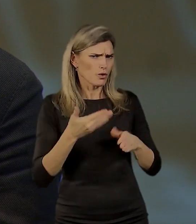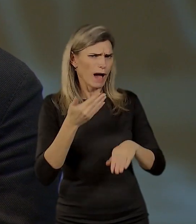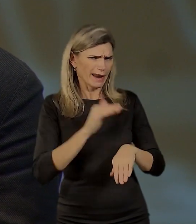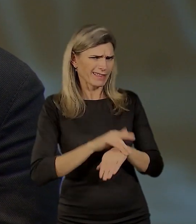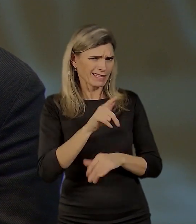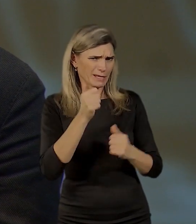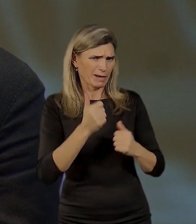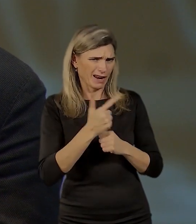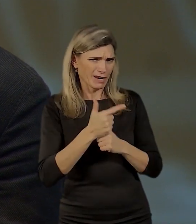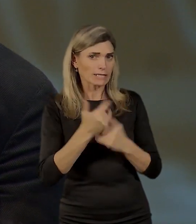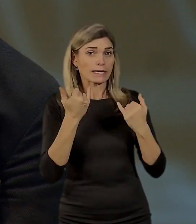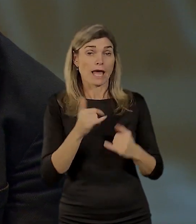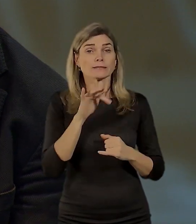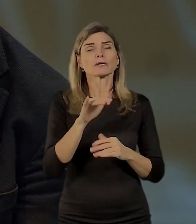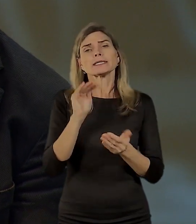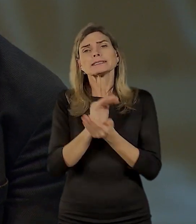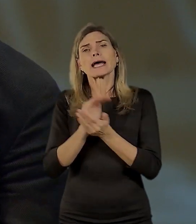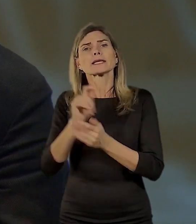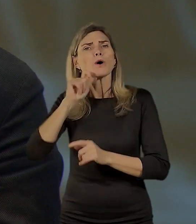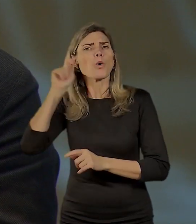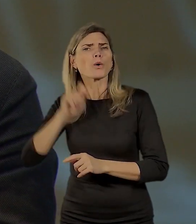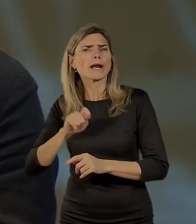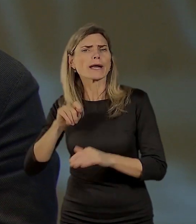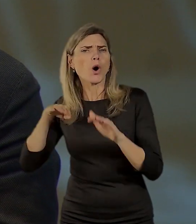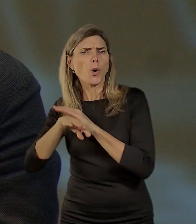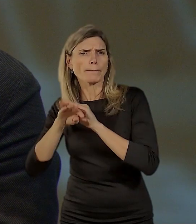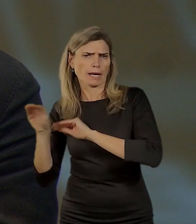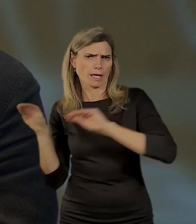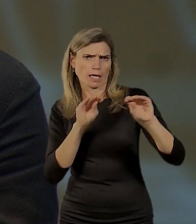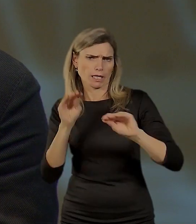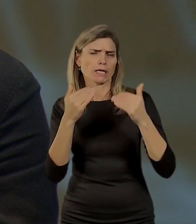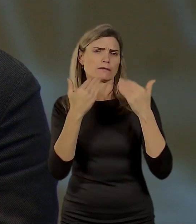We are not selling land. And if we have the opportunity, we will want to build those apartments with the city.